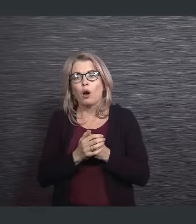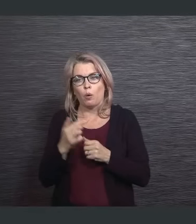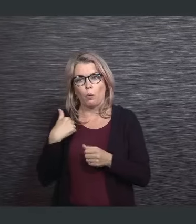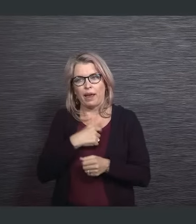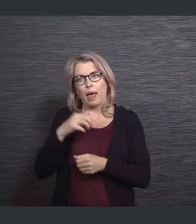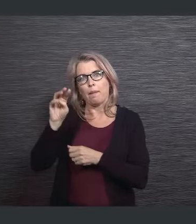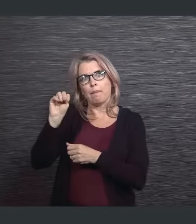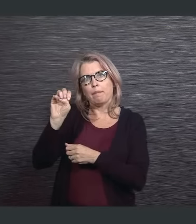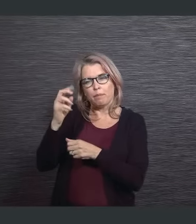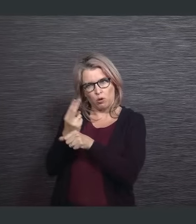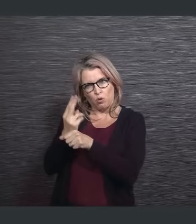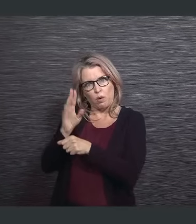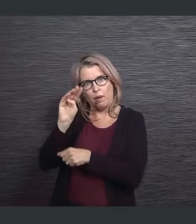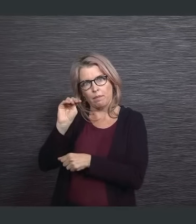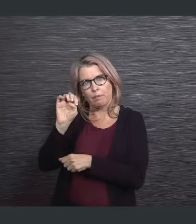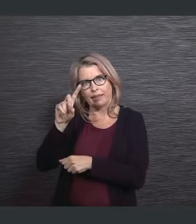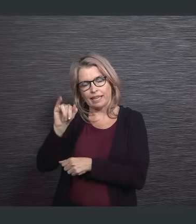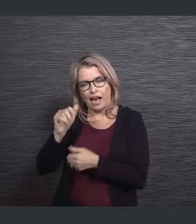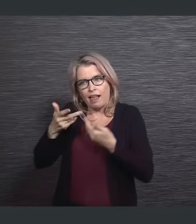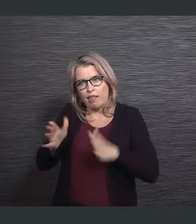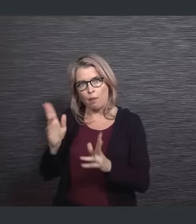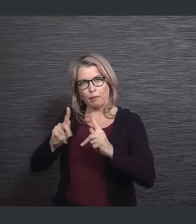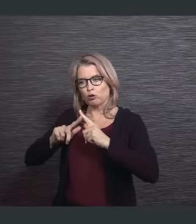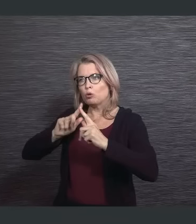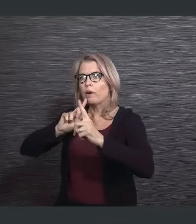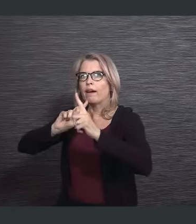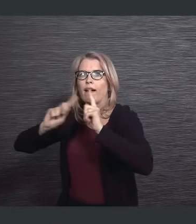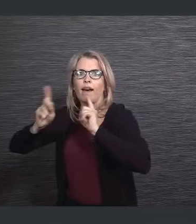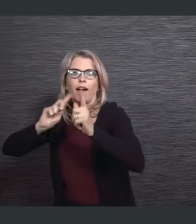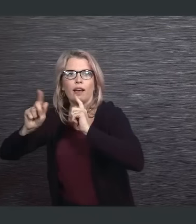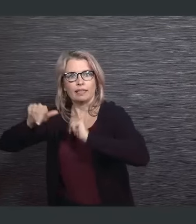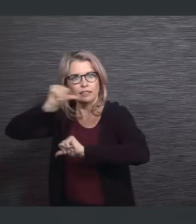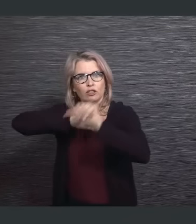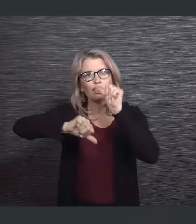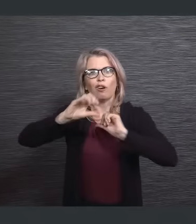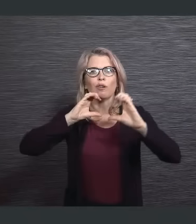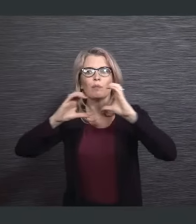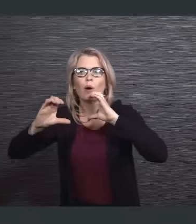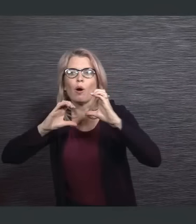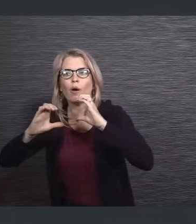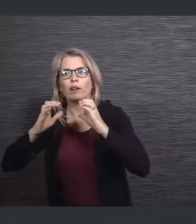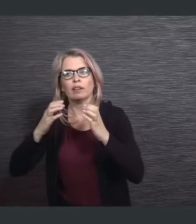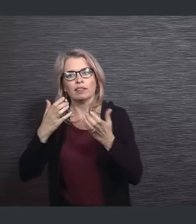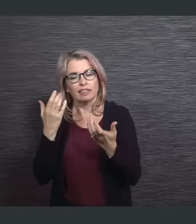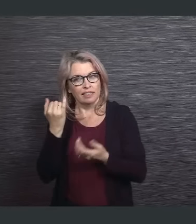to interact with the people, expressing itself by sharing various types of information